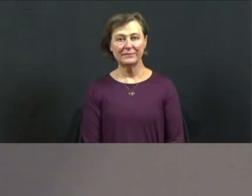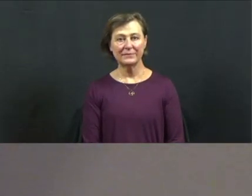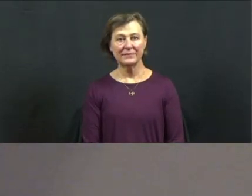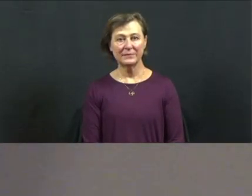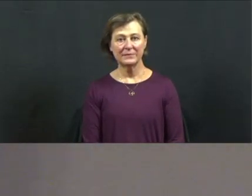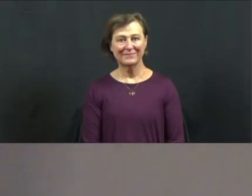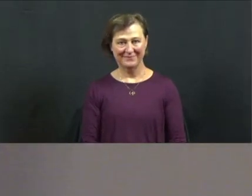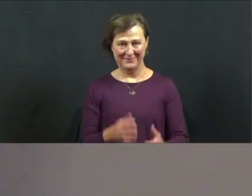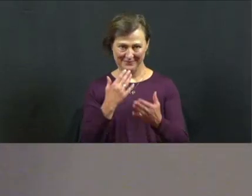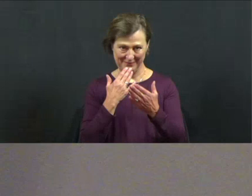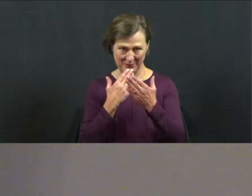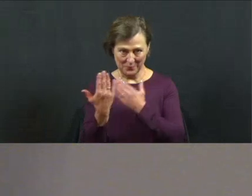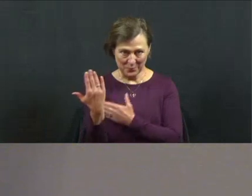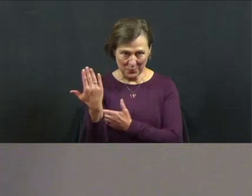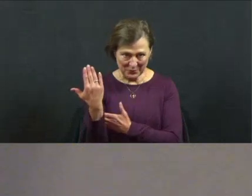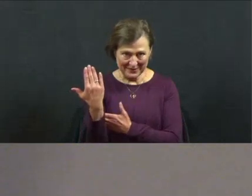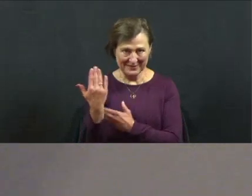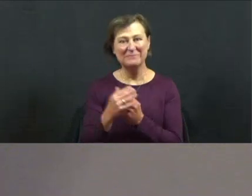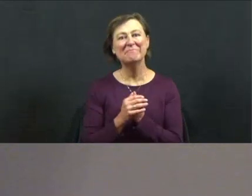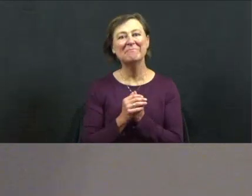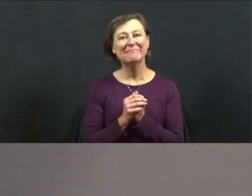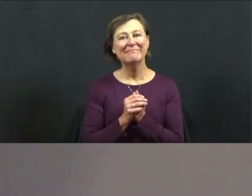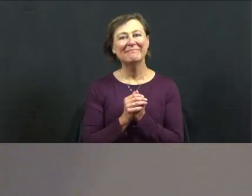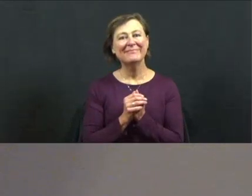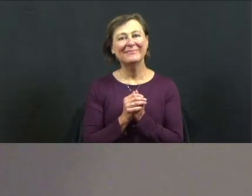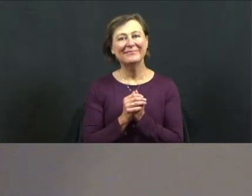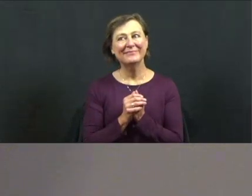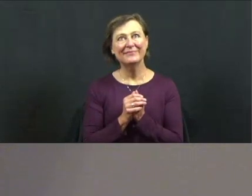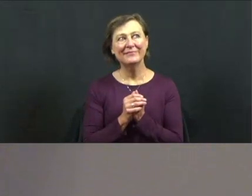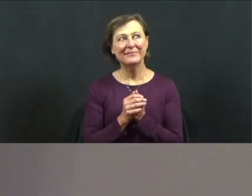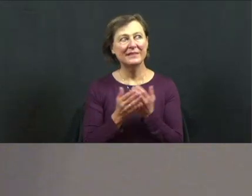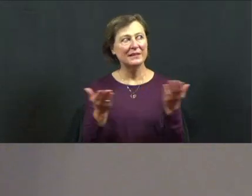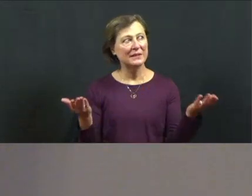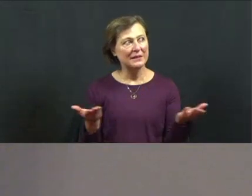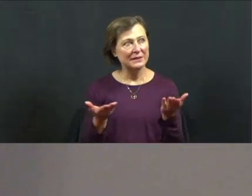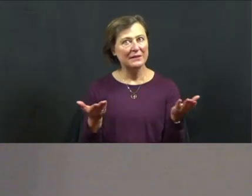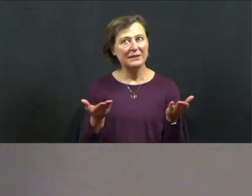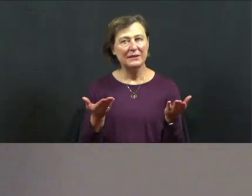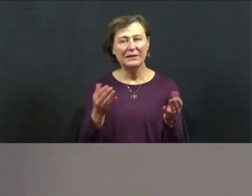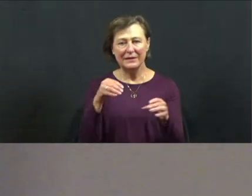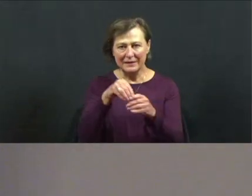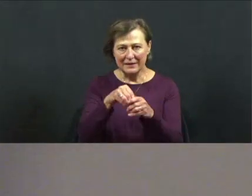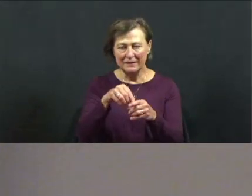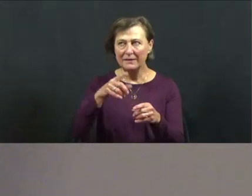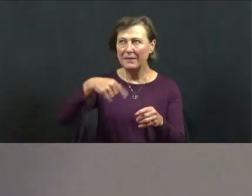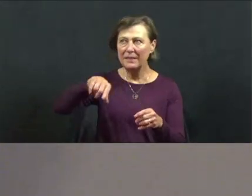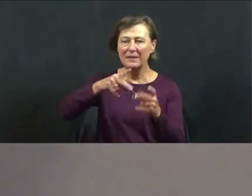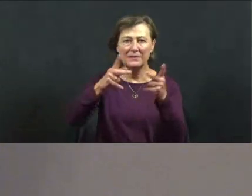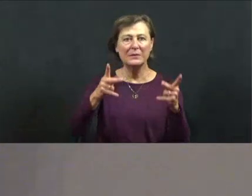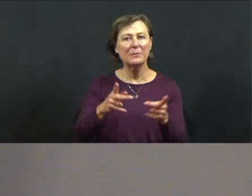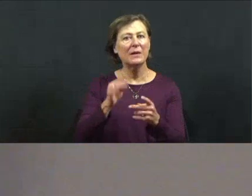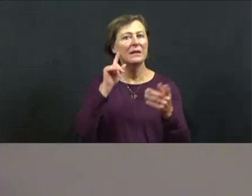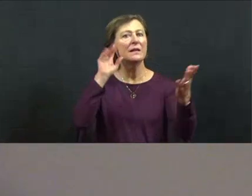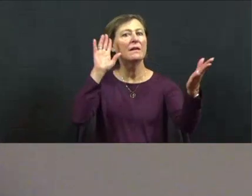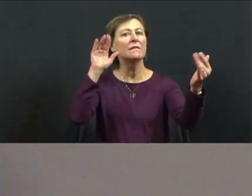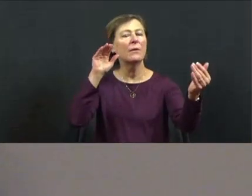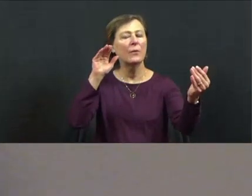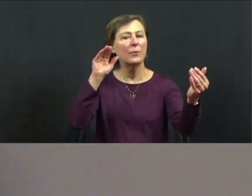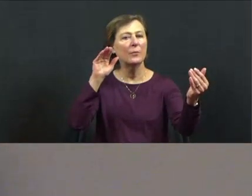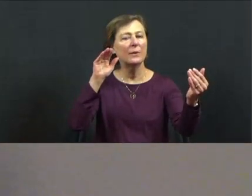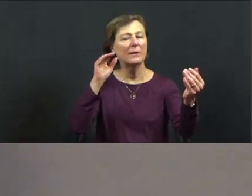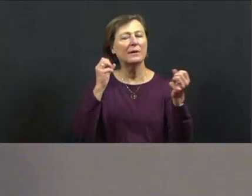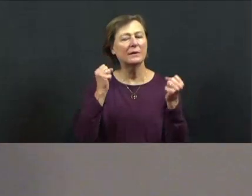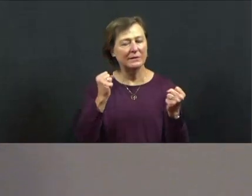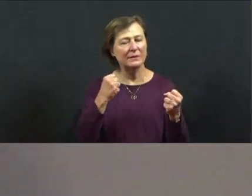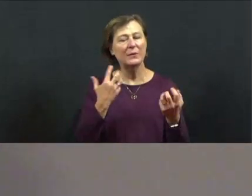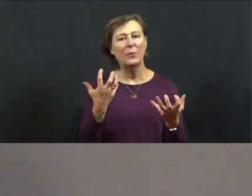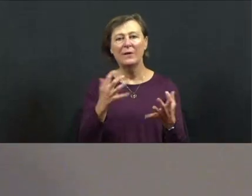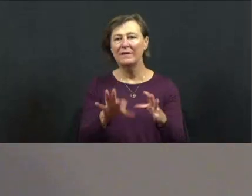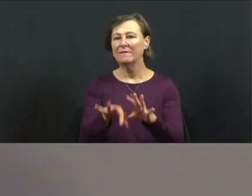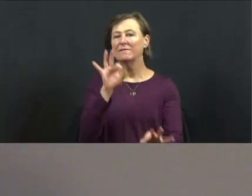Good morning. Here in this place of hope, may we find peace. Here in this place of